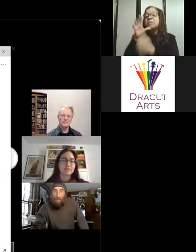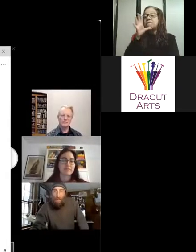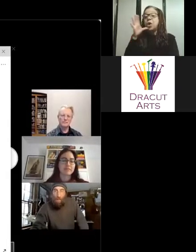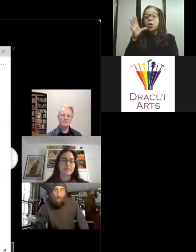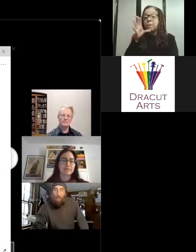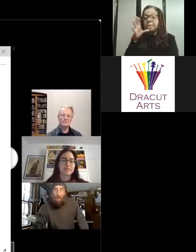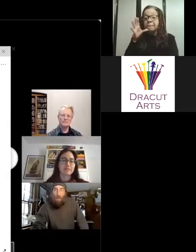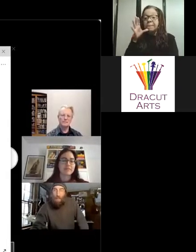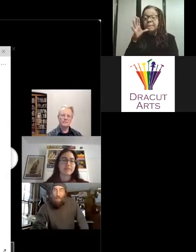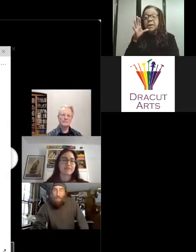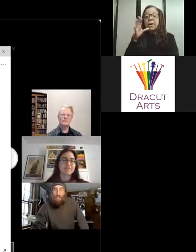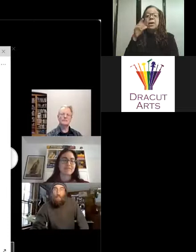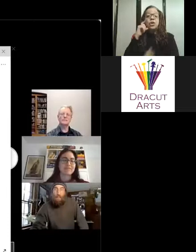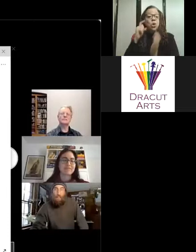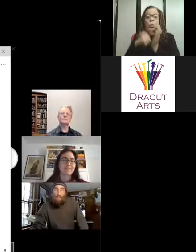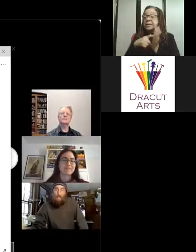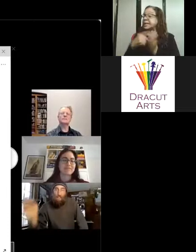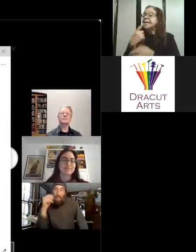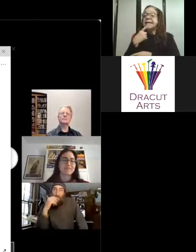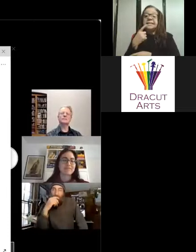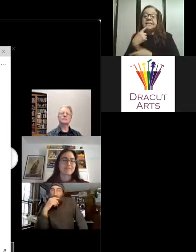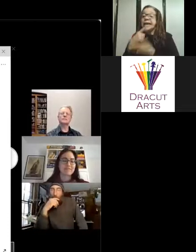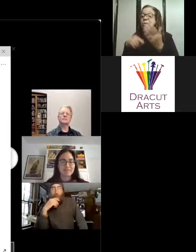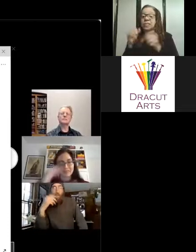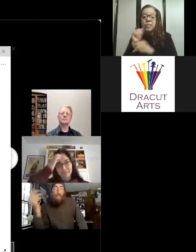what the work of the farm is, so my challenge as an artist is, what's my